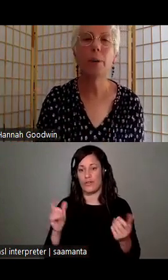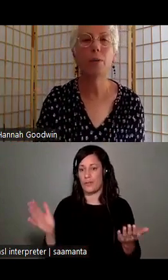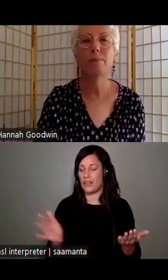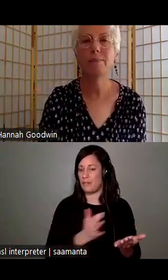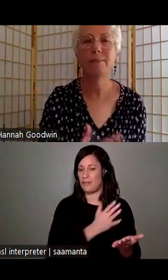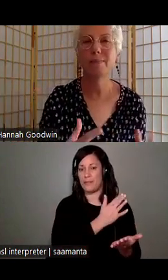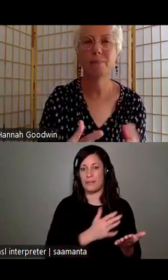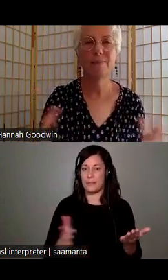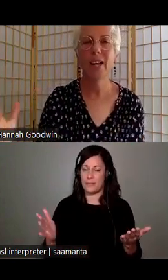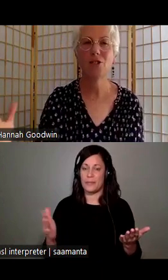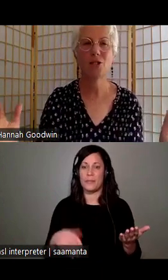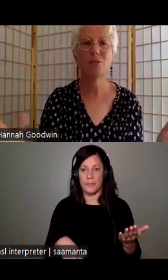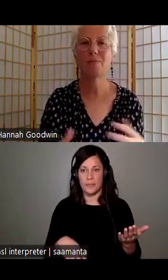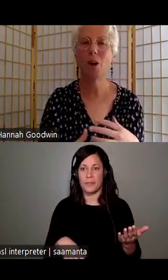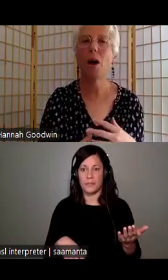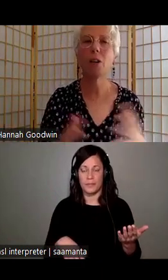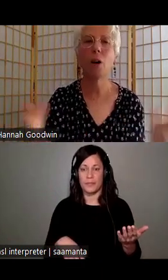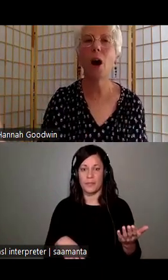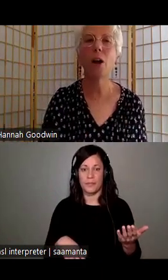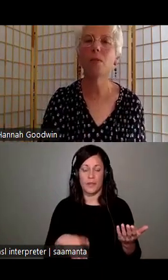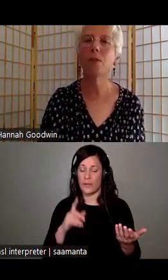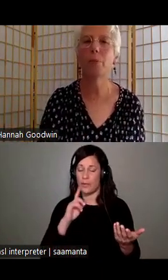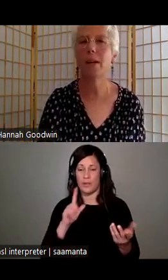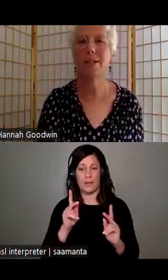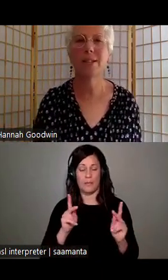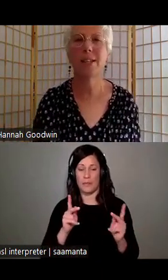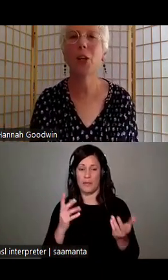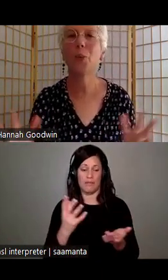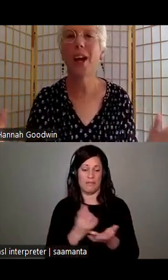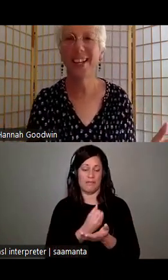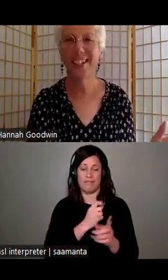have been just all over the place in a good way.